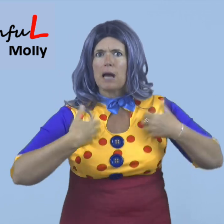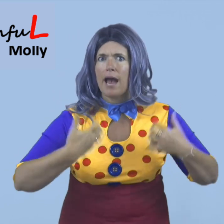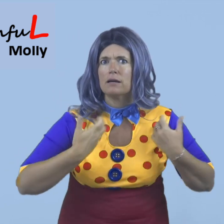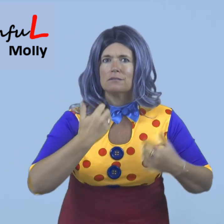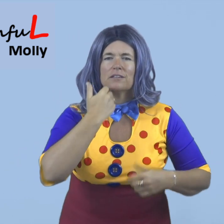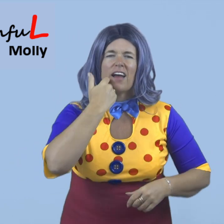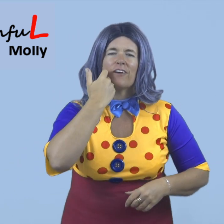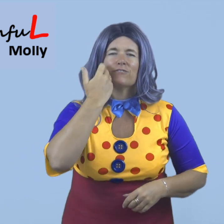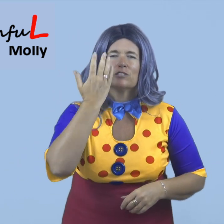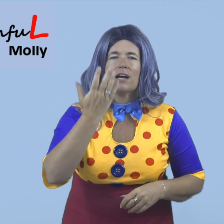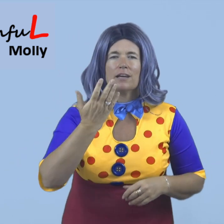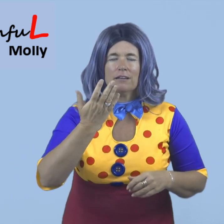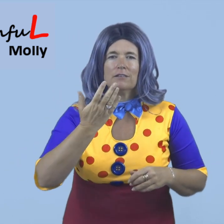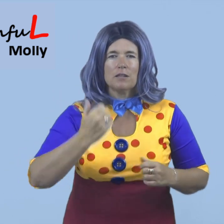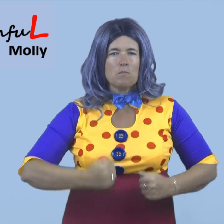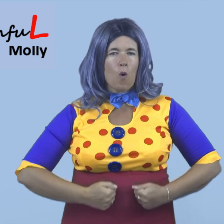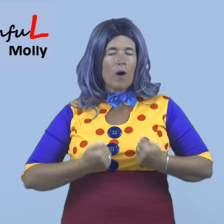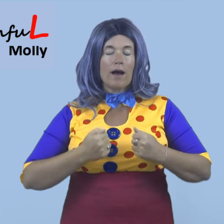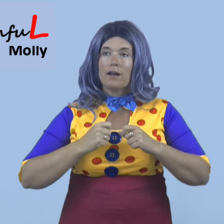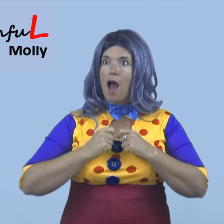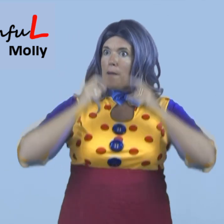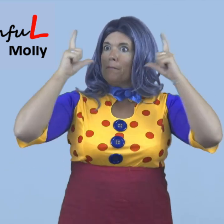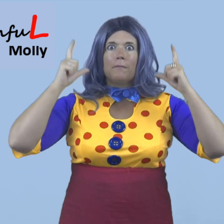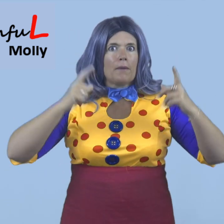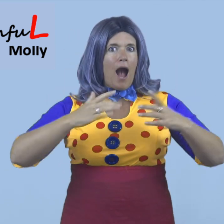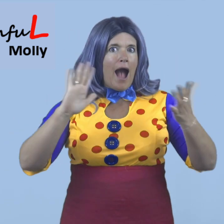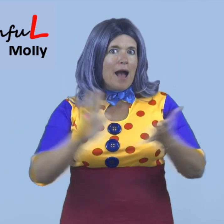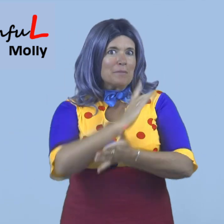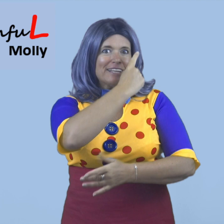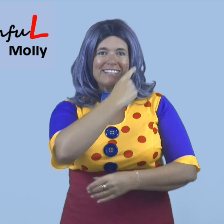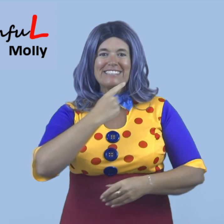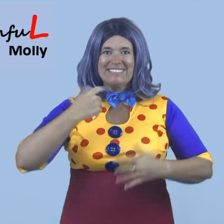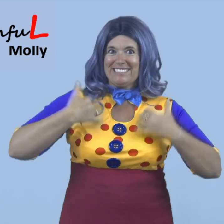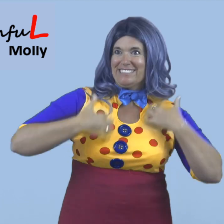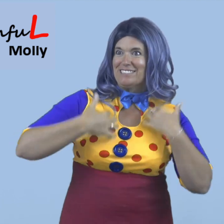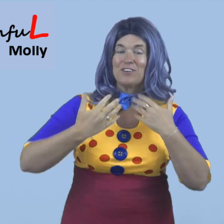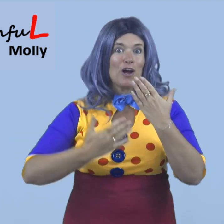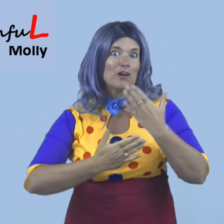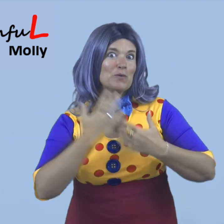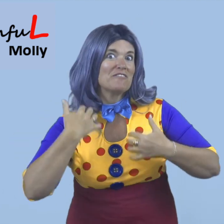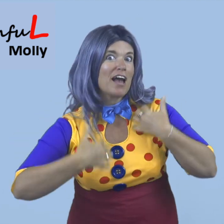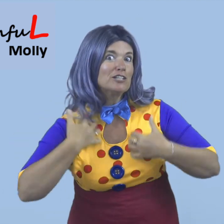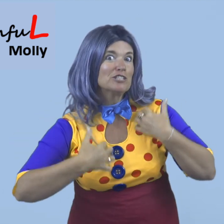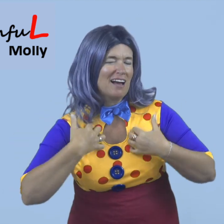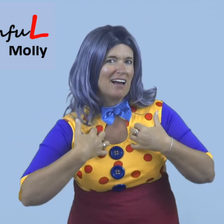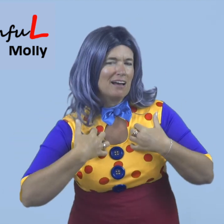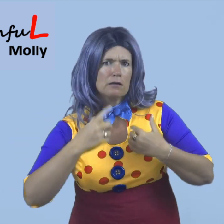Meg wakes up happy every day with a big smile on her face, ready for a new adventure.